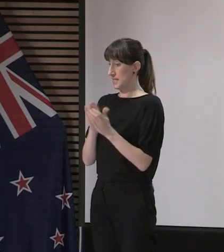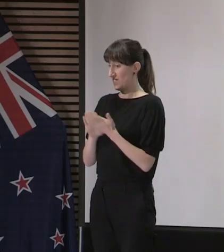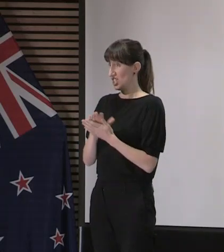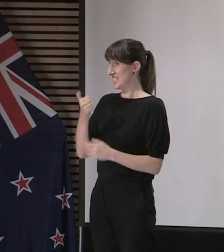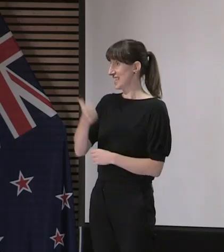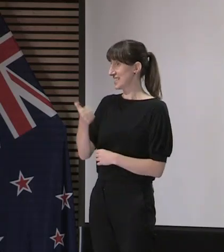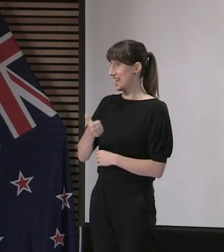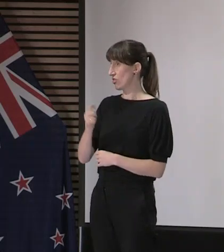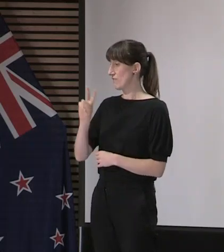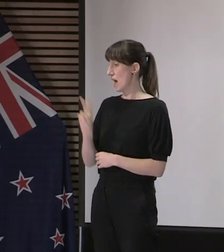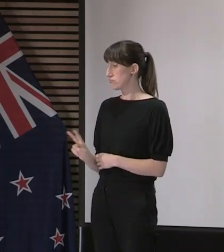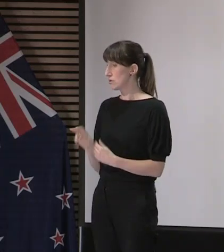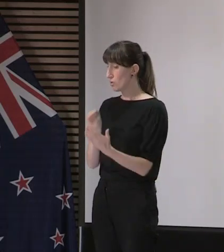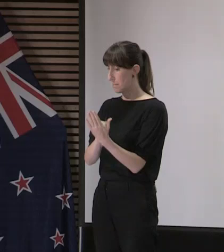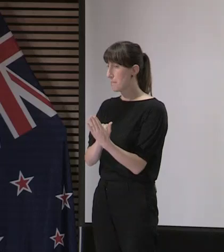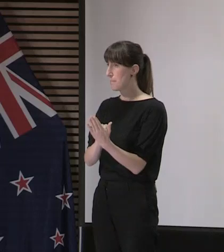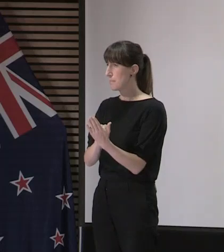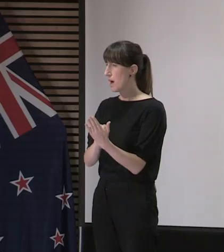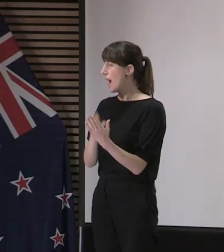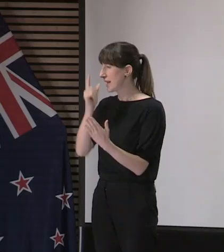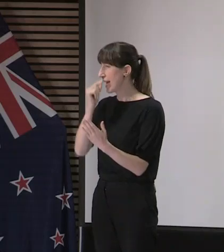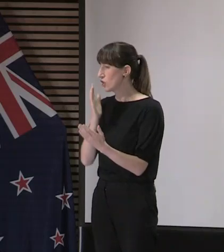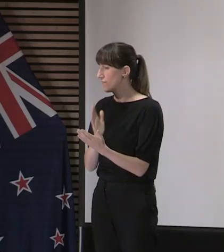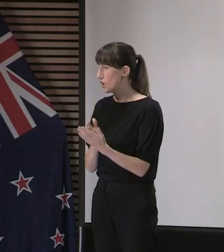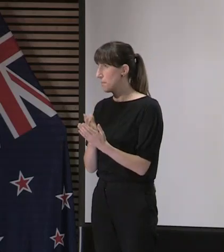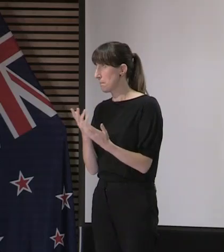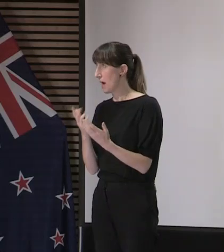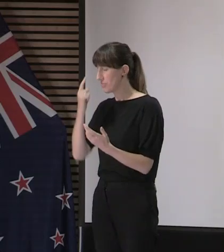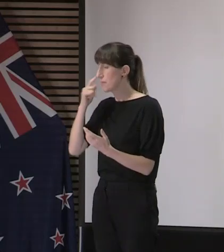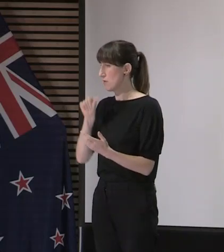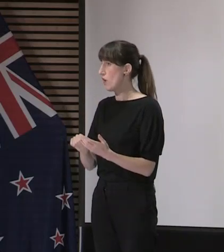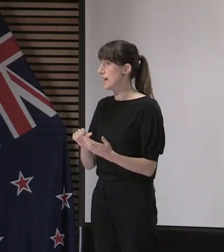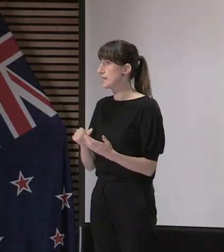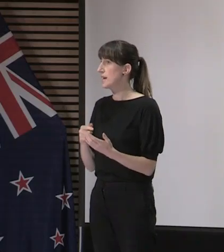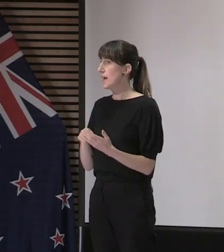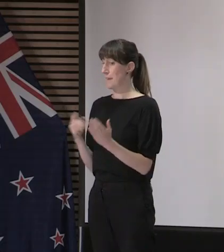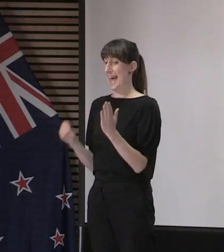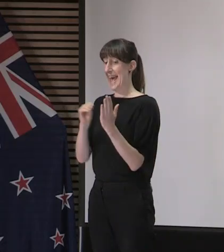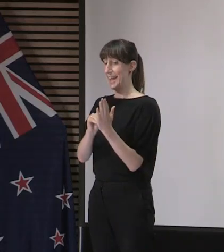case definition officially was 16 April, and I'm pretty sure